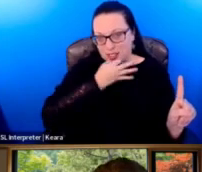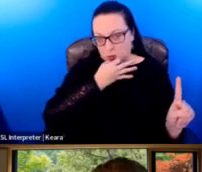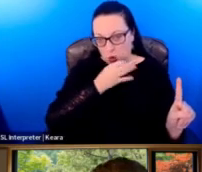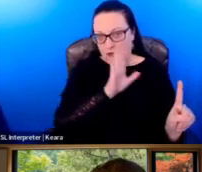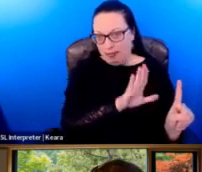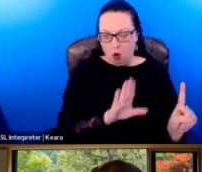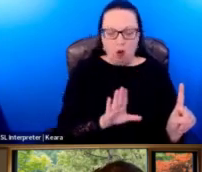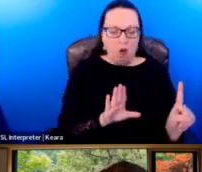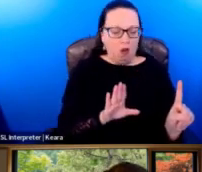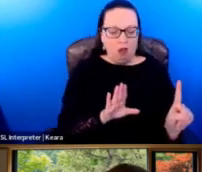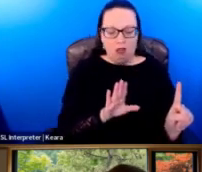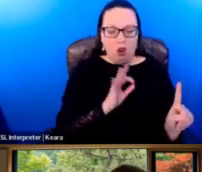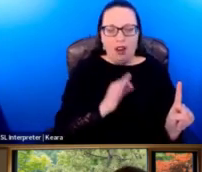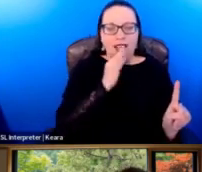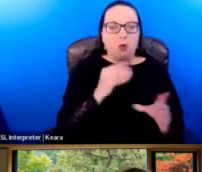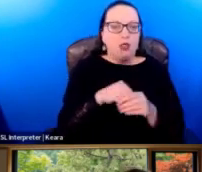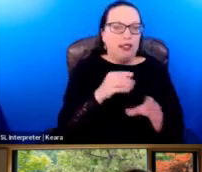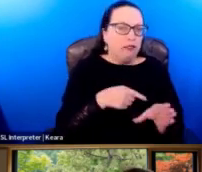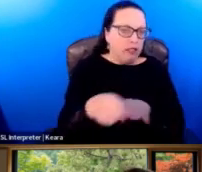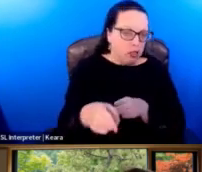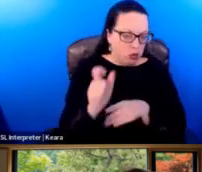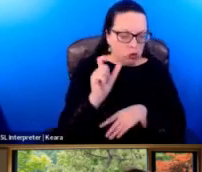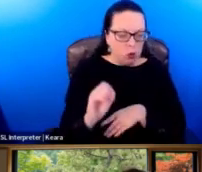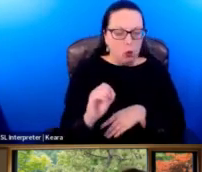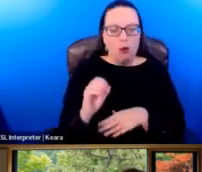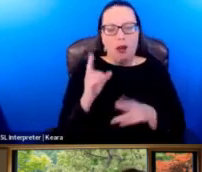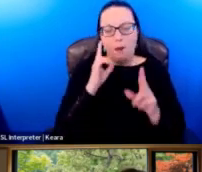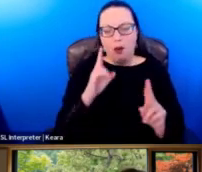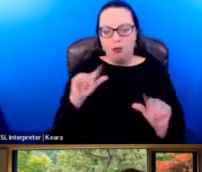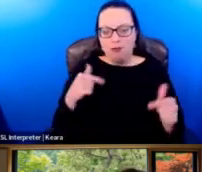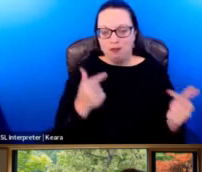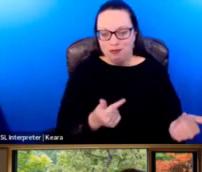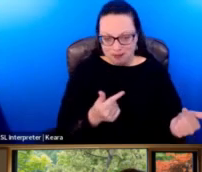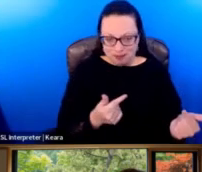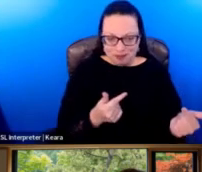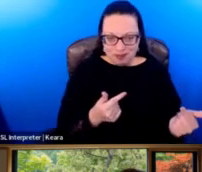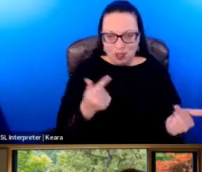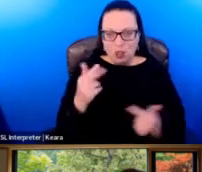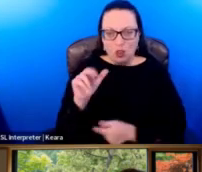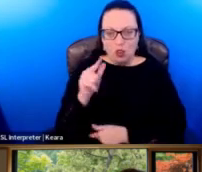in the field. And so I am just pleased and so honored to turn it over to a fellow grantee or representative workgroup member